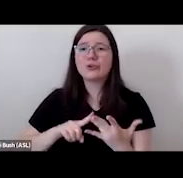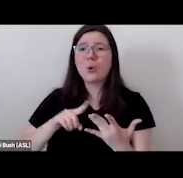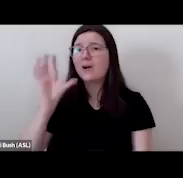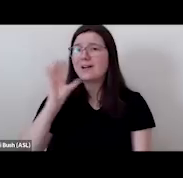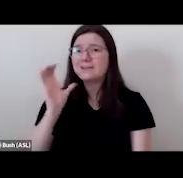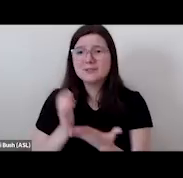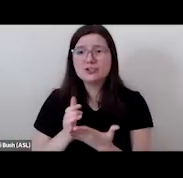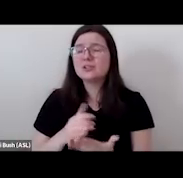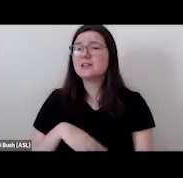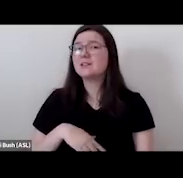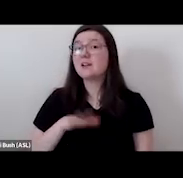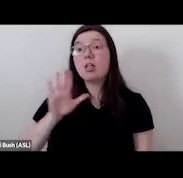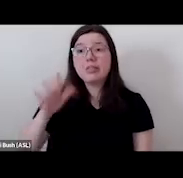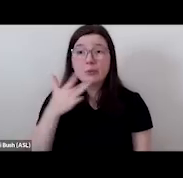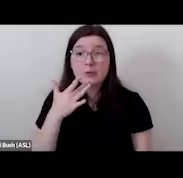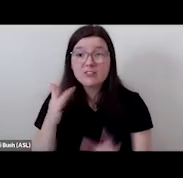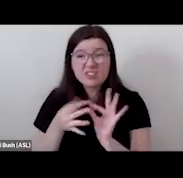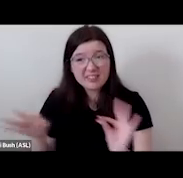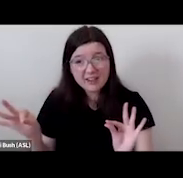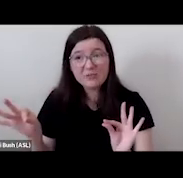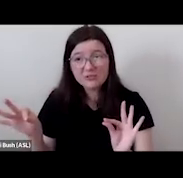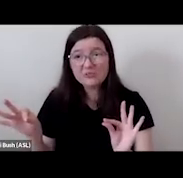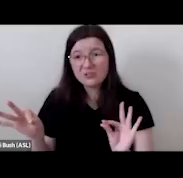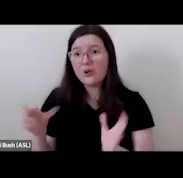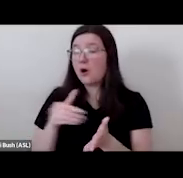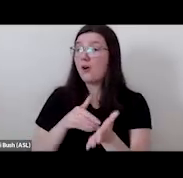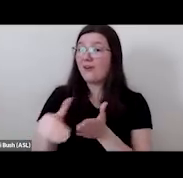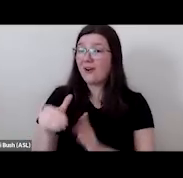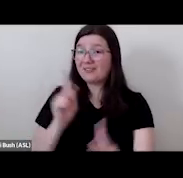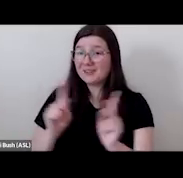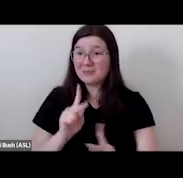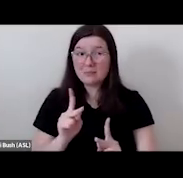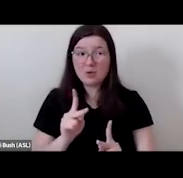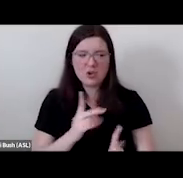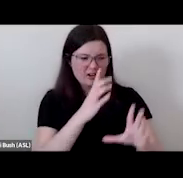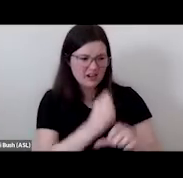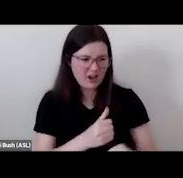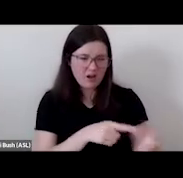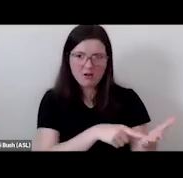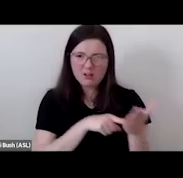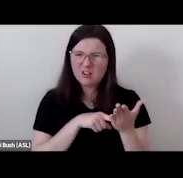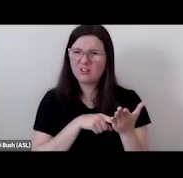I can't tell you how many times we see people receive these notices about their unit and it's not in their preferred language.